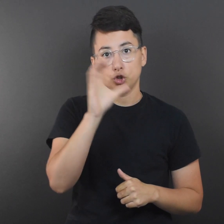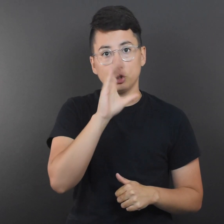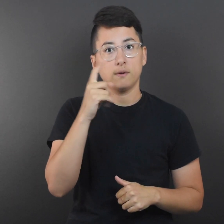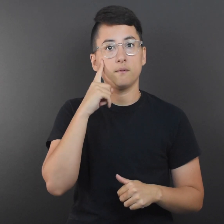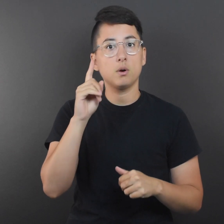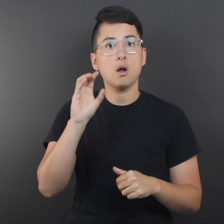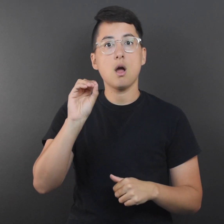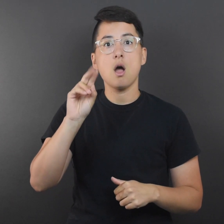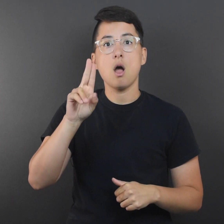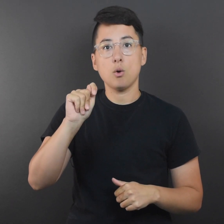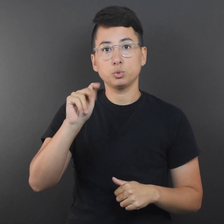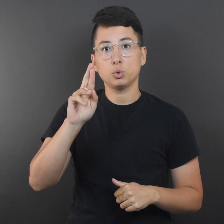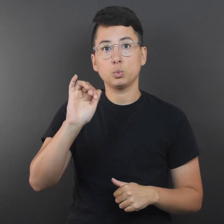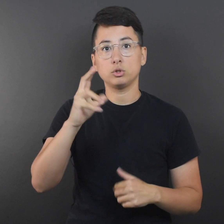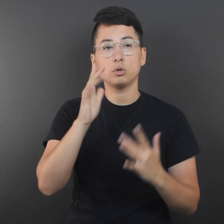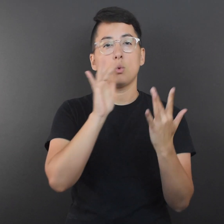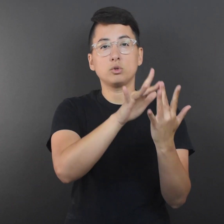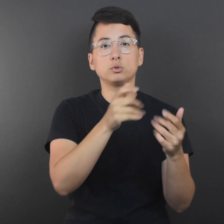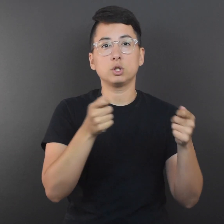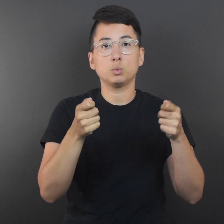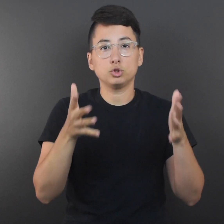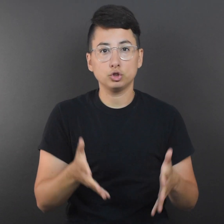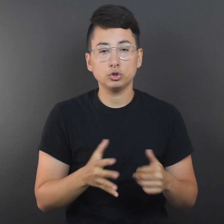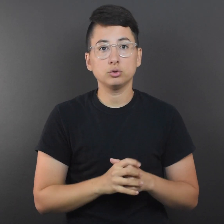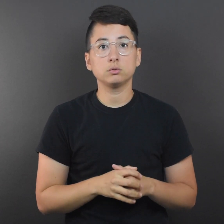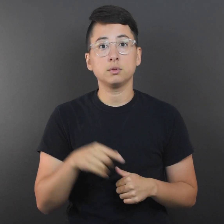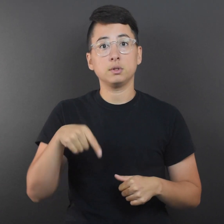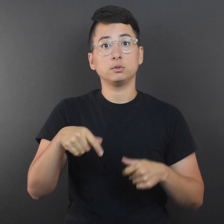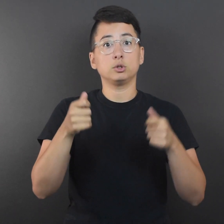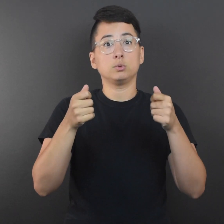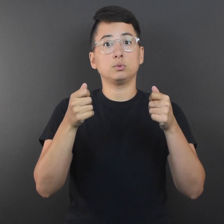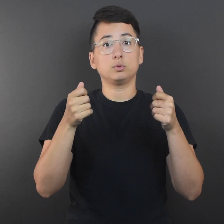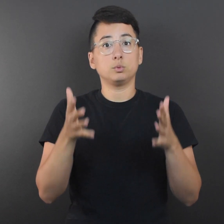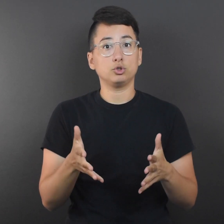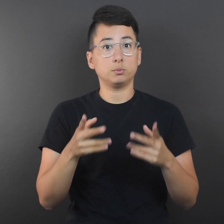Additionally, the MDHR is currently looking for an outreach director.